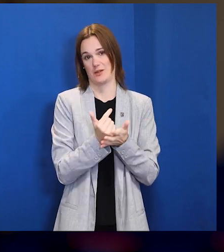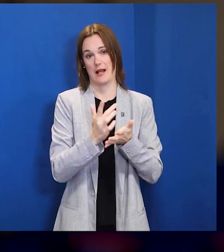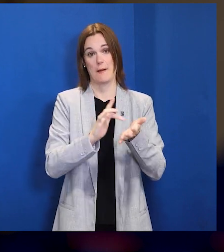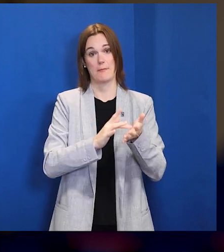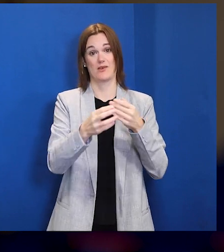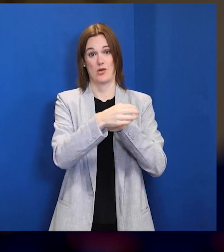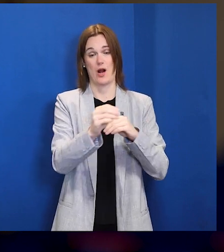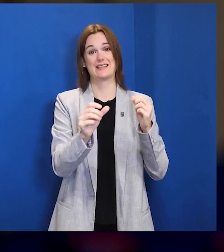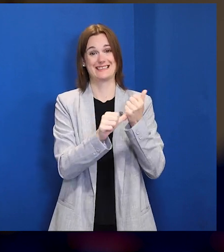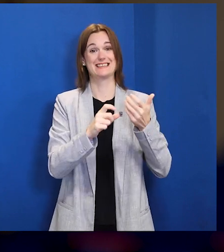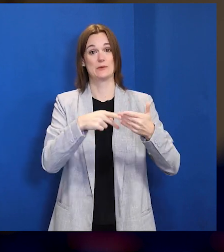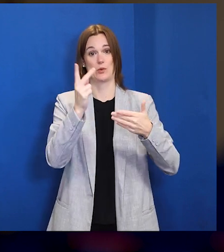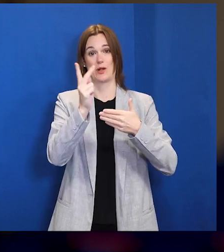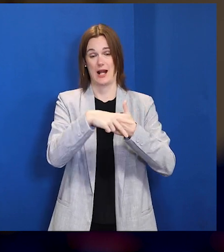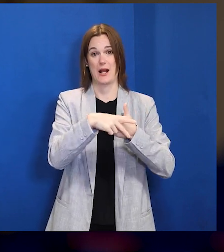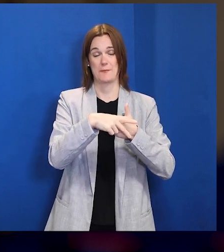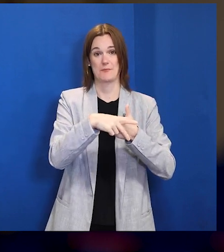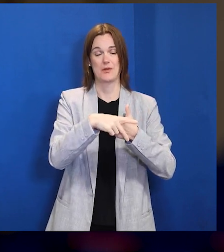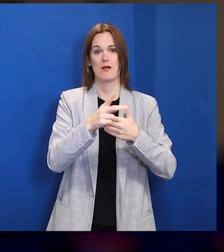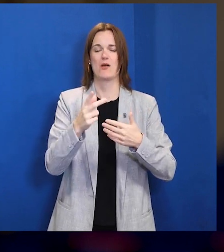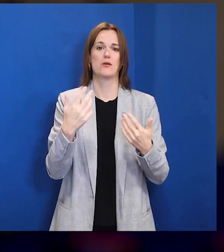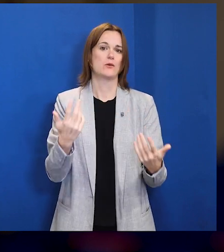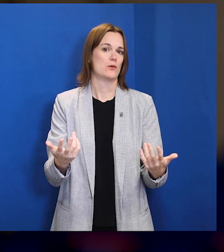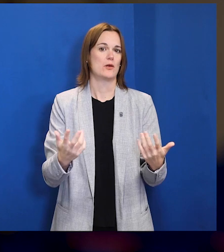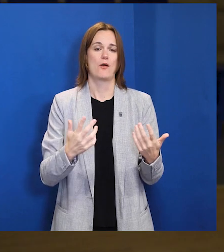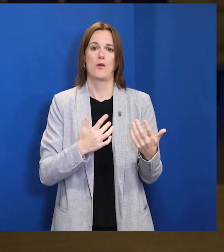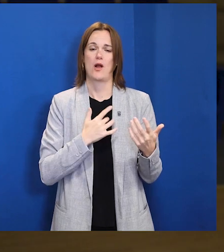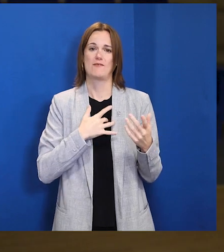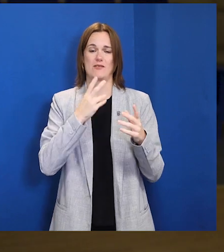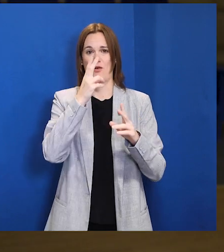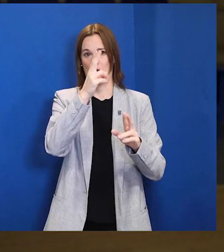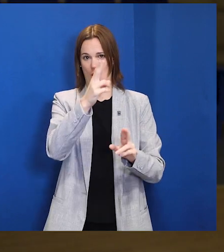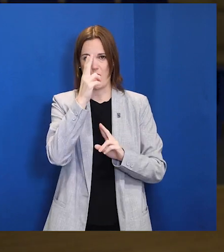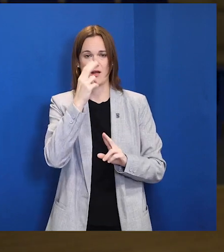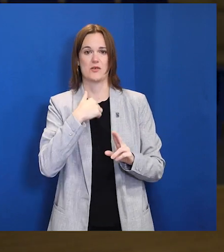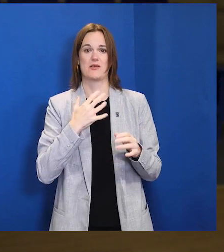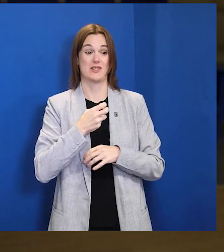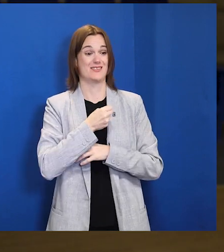which I graduated from the Medical Office Assistant program, I felt very honoured to be able to do my